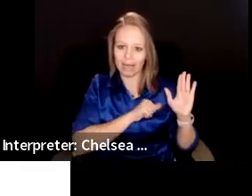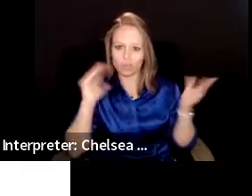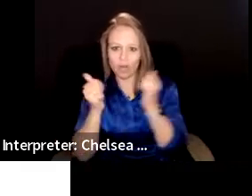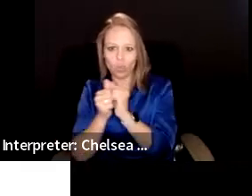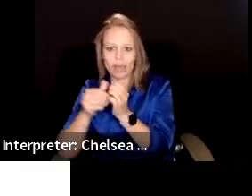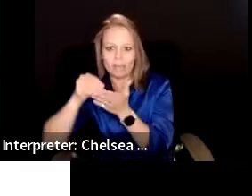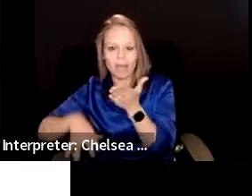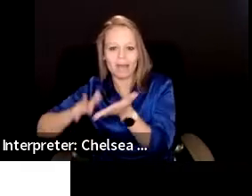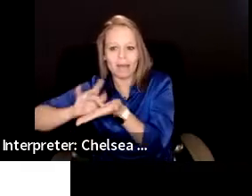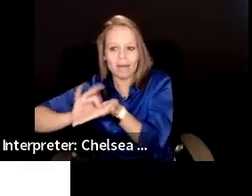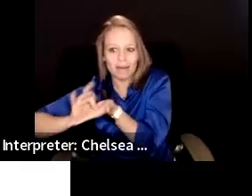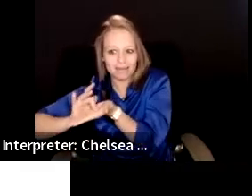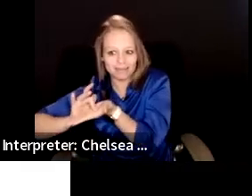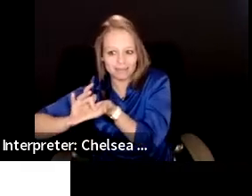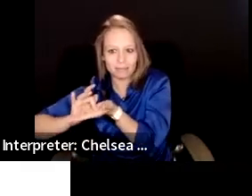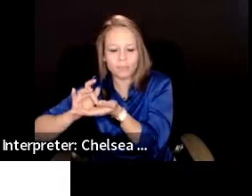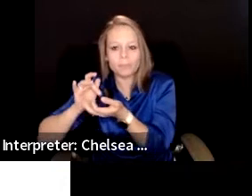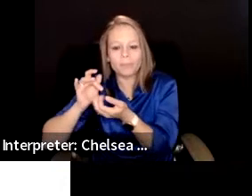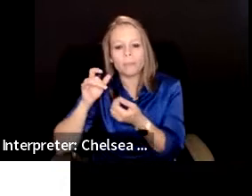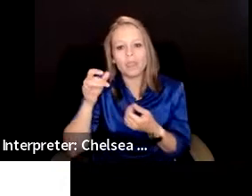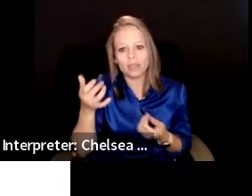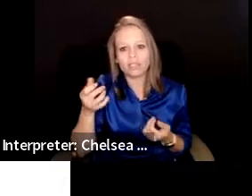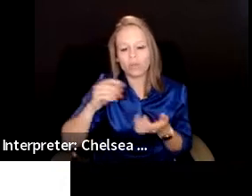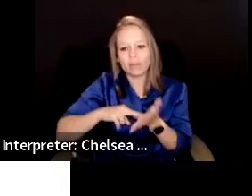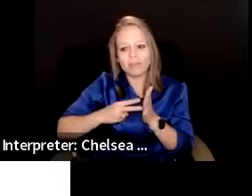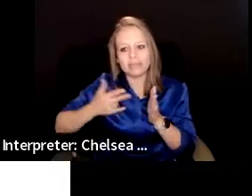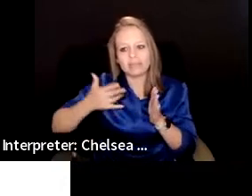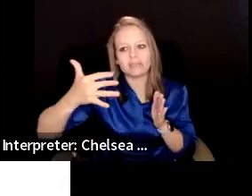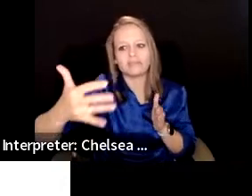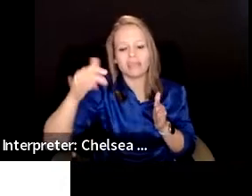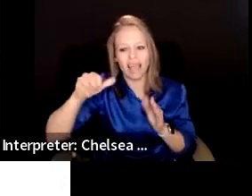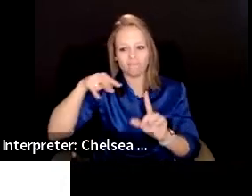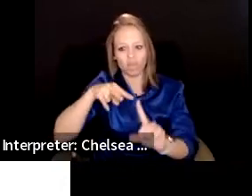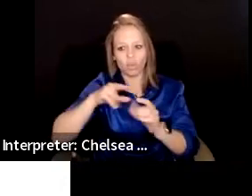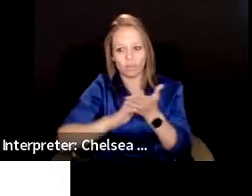serves as negative reinforcement over time. This may be in fact, negative medical terminology.